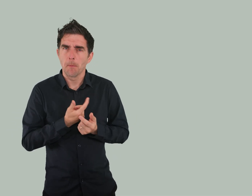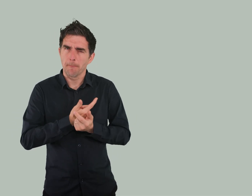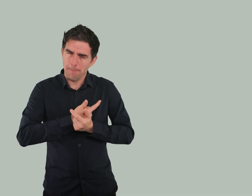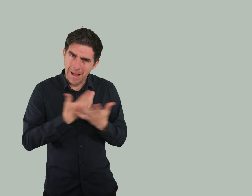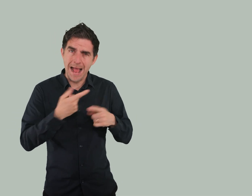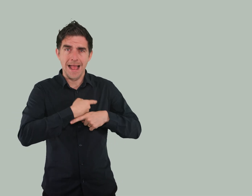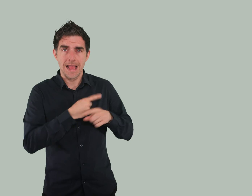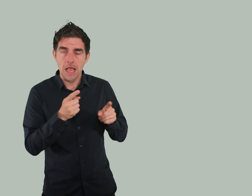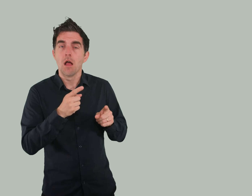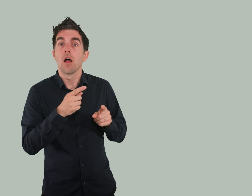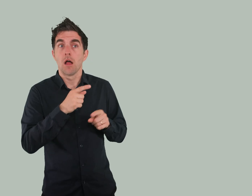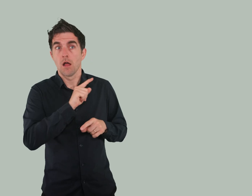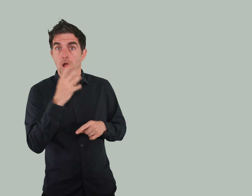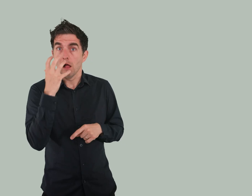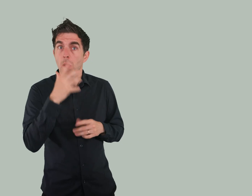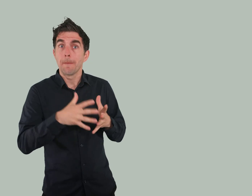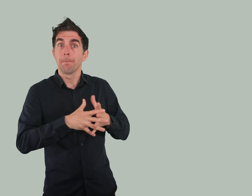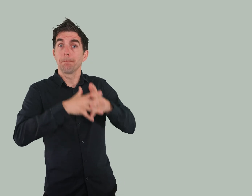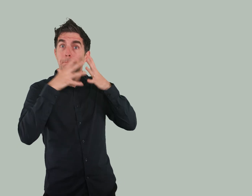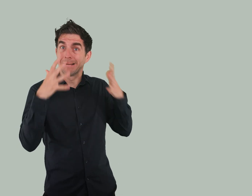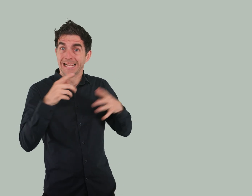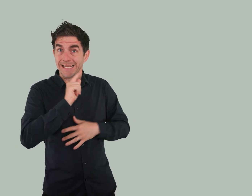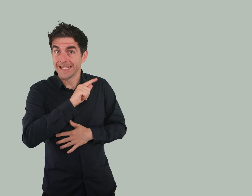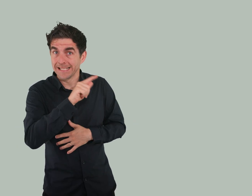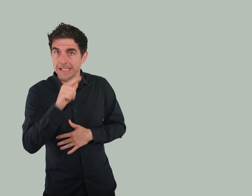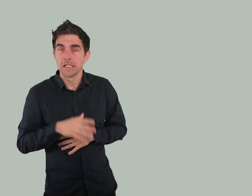Many employers, especially large ones,